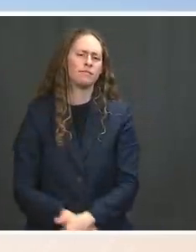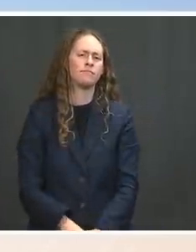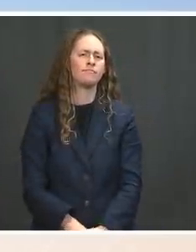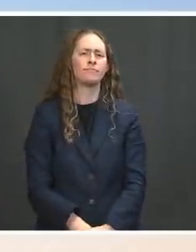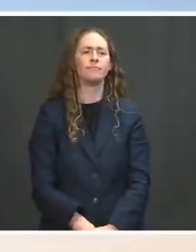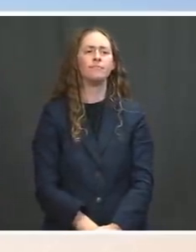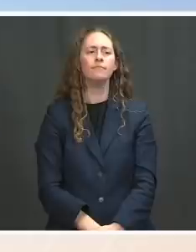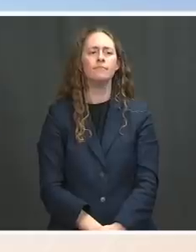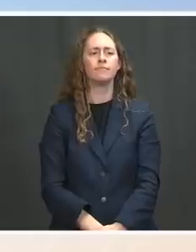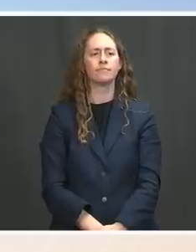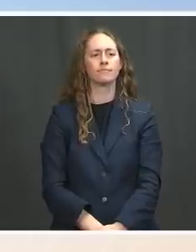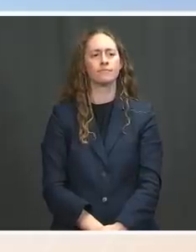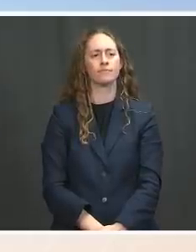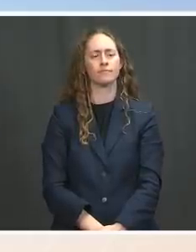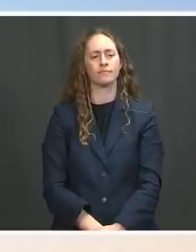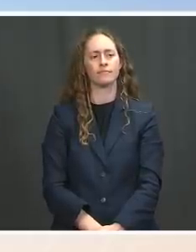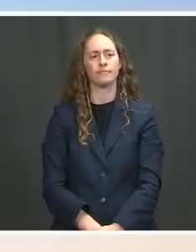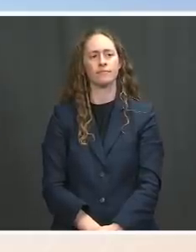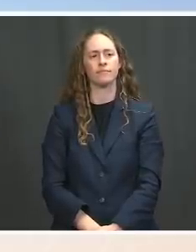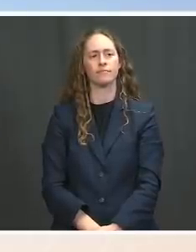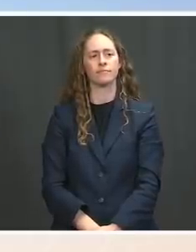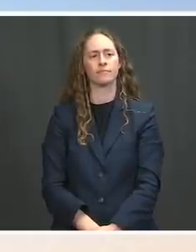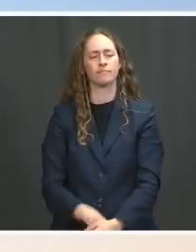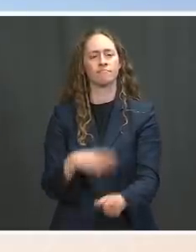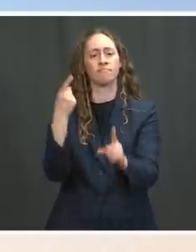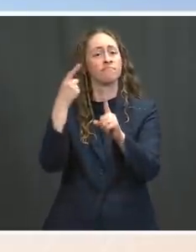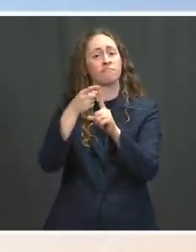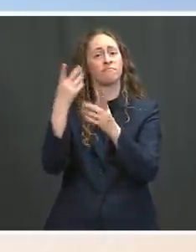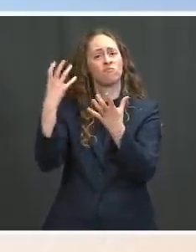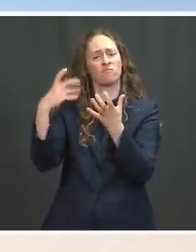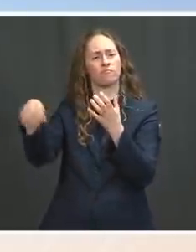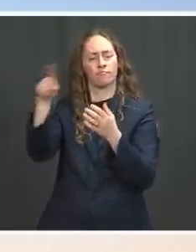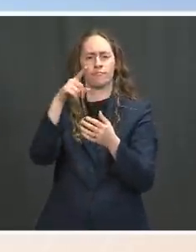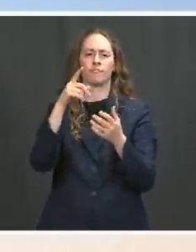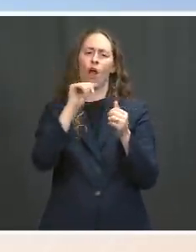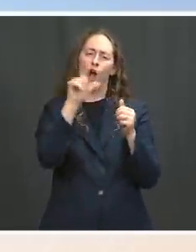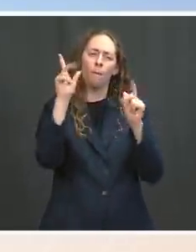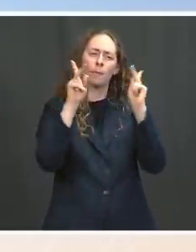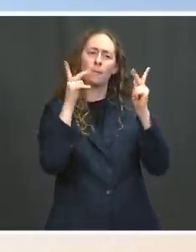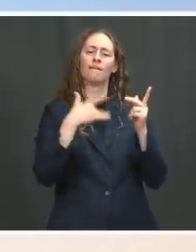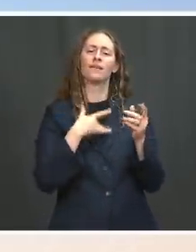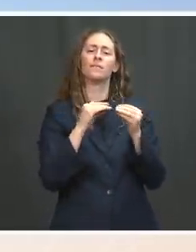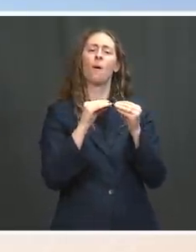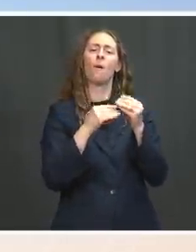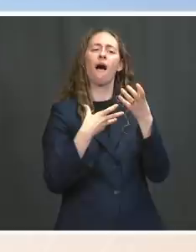have confidence in the fact that we are leaning into -- we're not making political decisions;